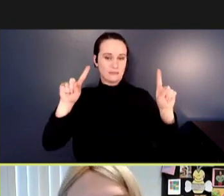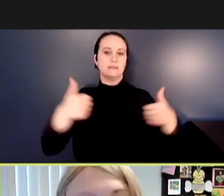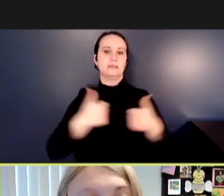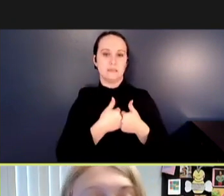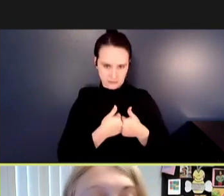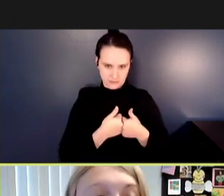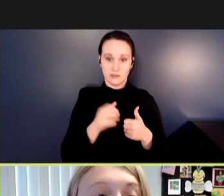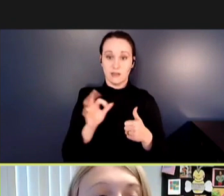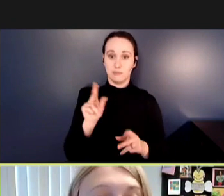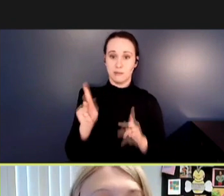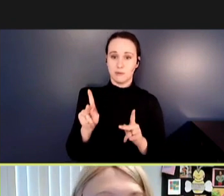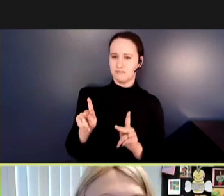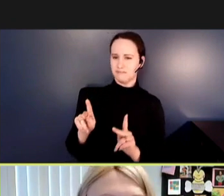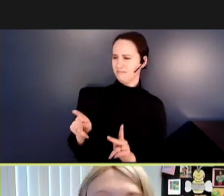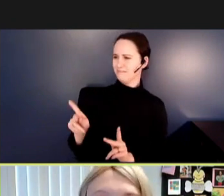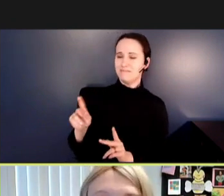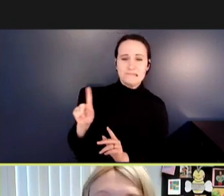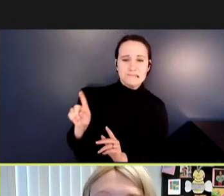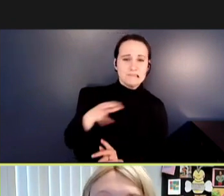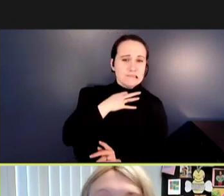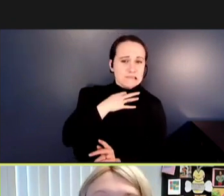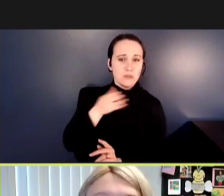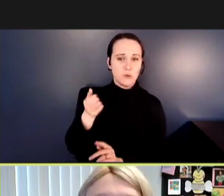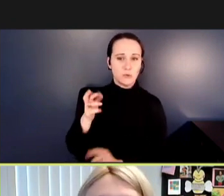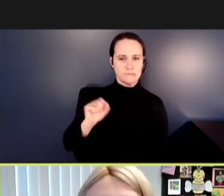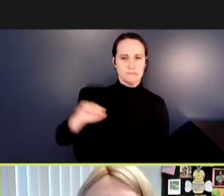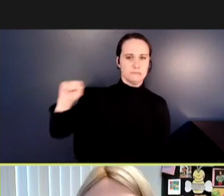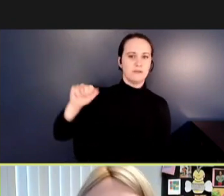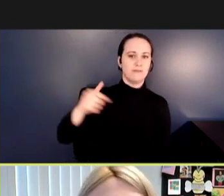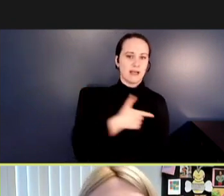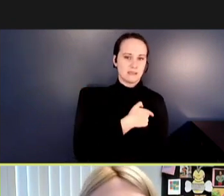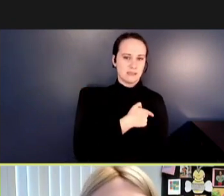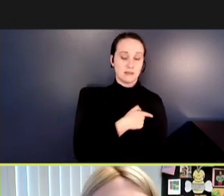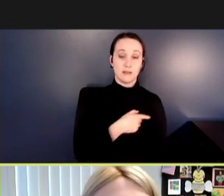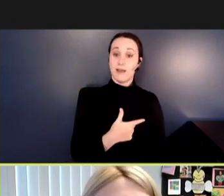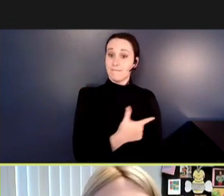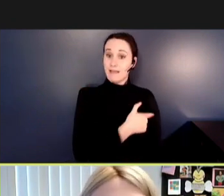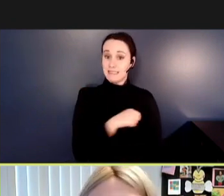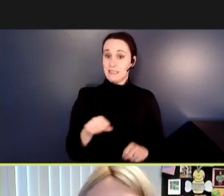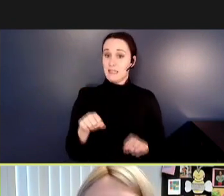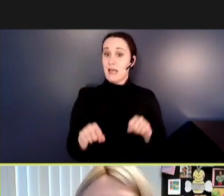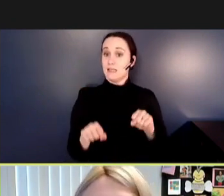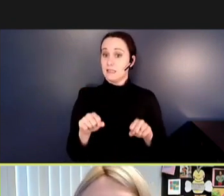refuse vaccines for various reasons. Vaccine hesitancy has been defined as a behavior that